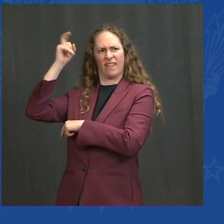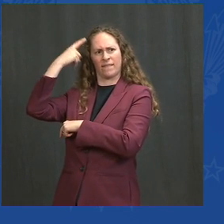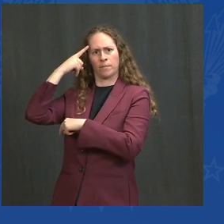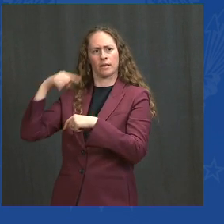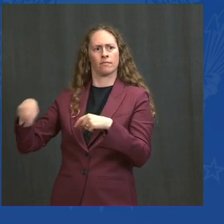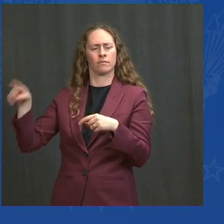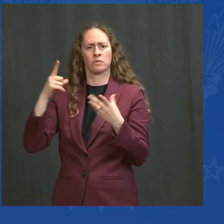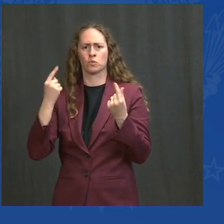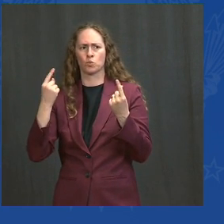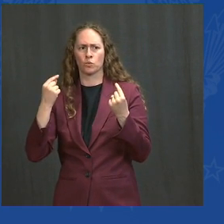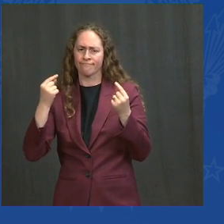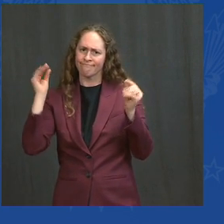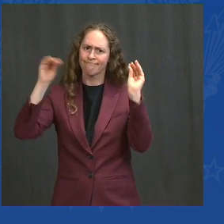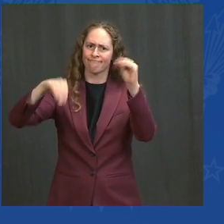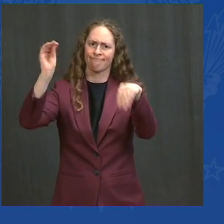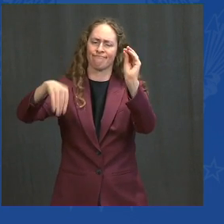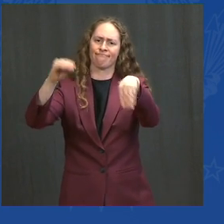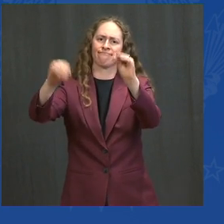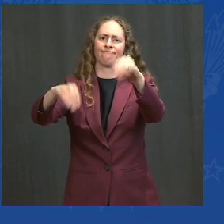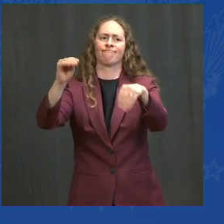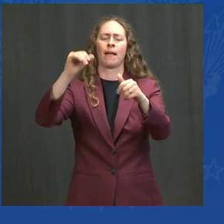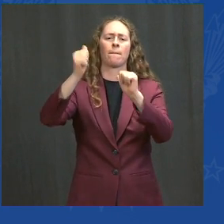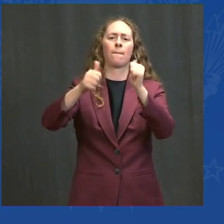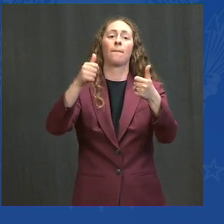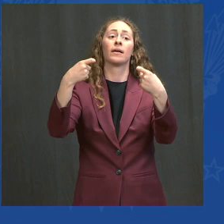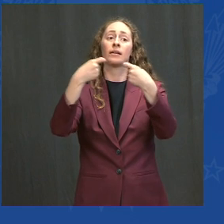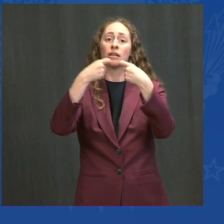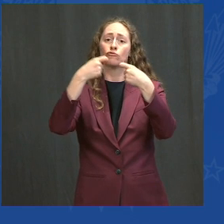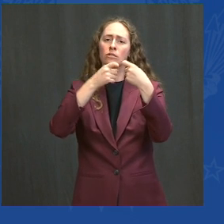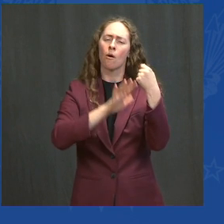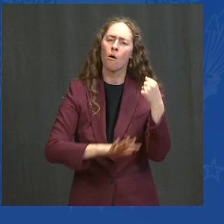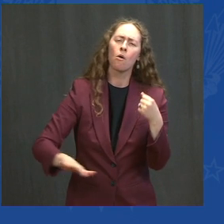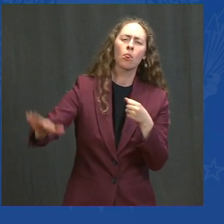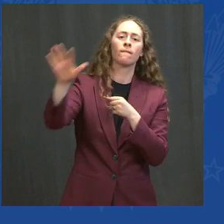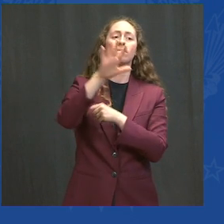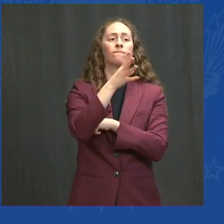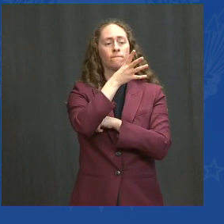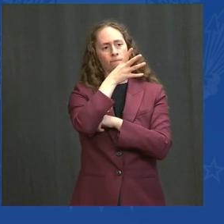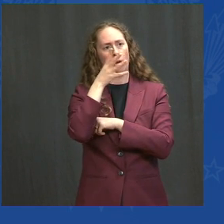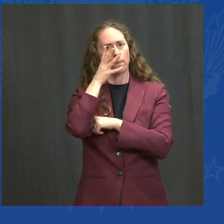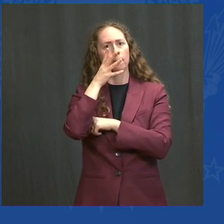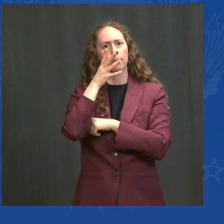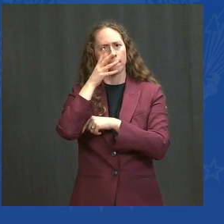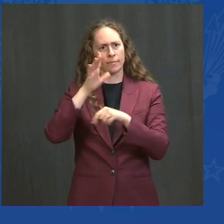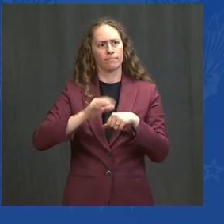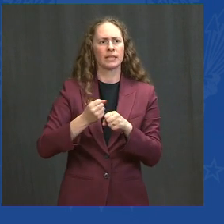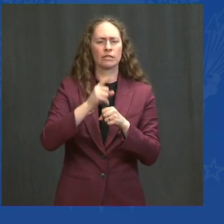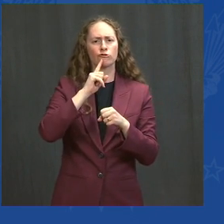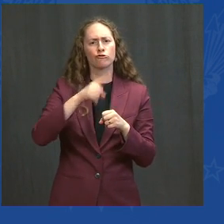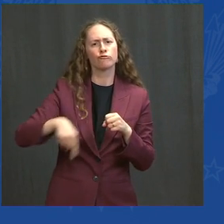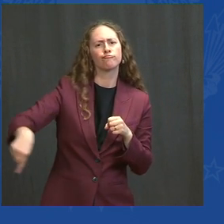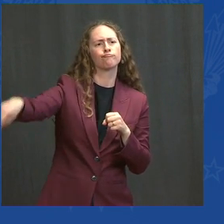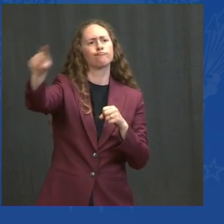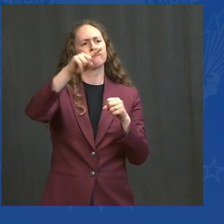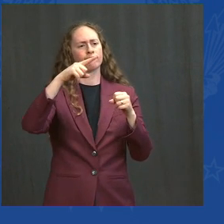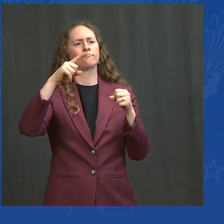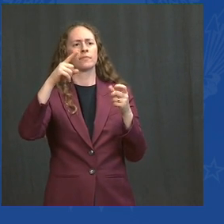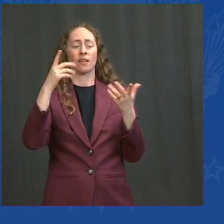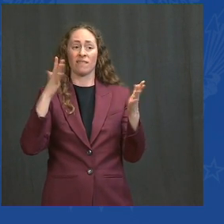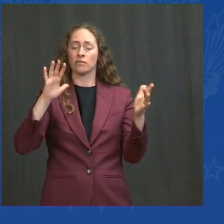and it spread the opportunity out for cities in every part of the country. It changed the lives and fortunes of thousands